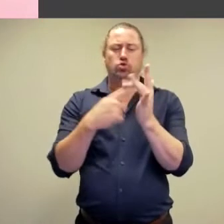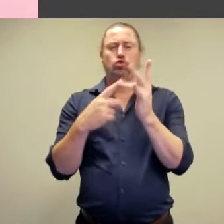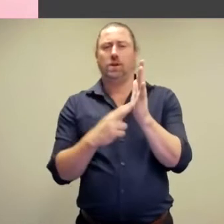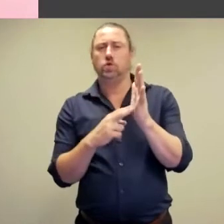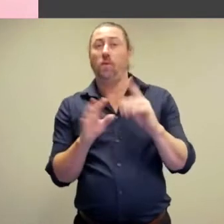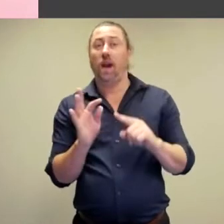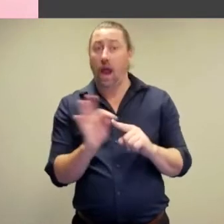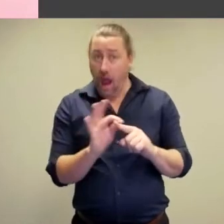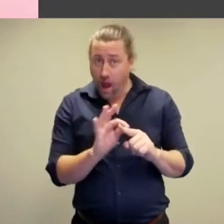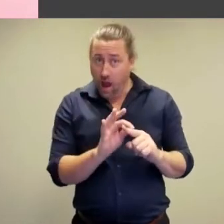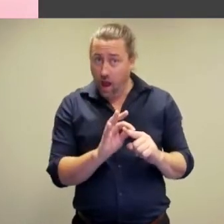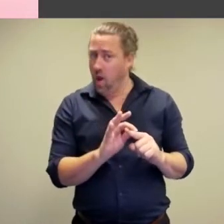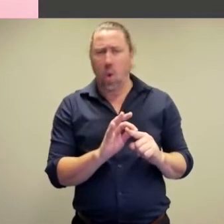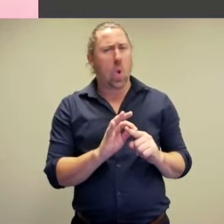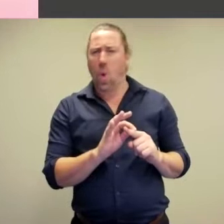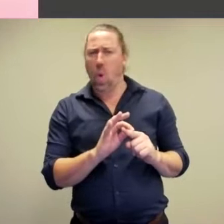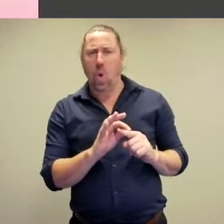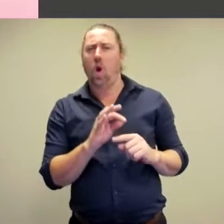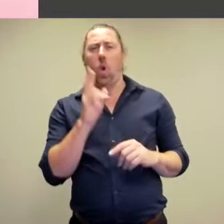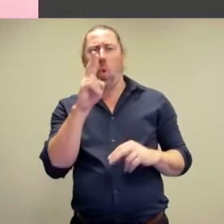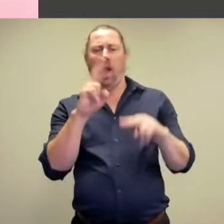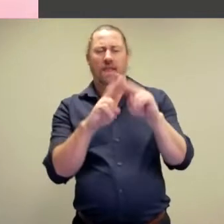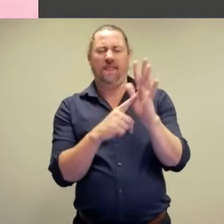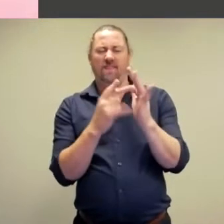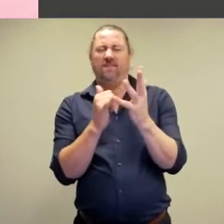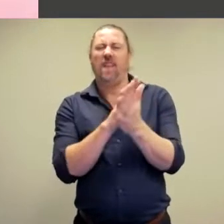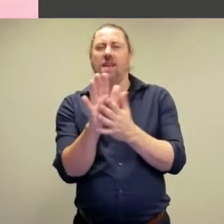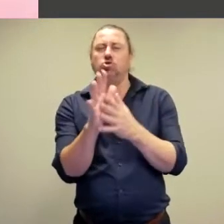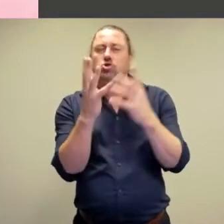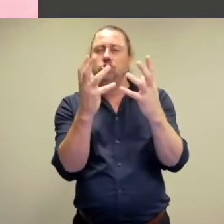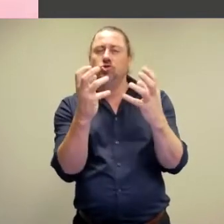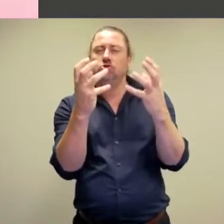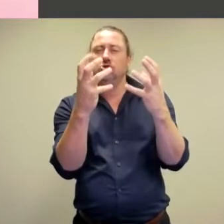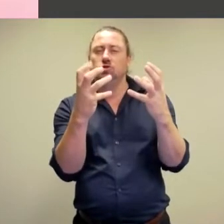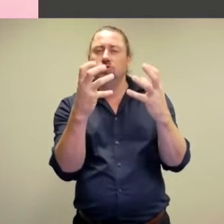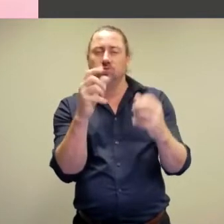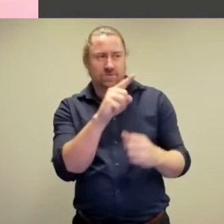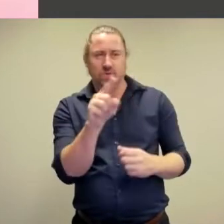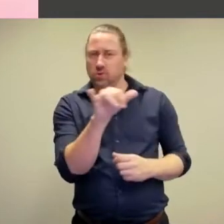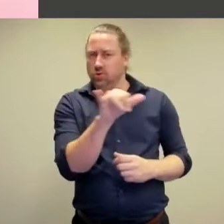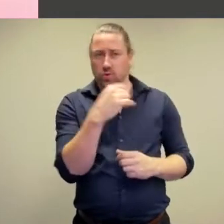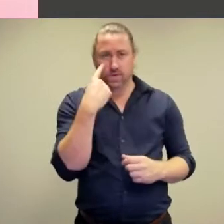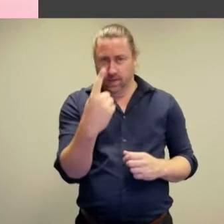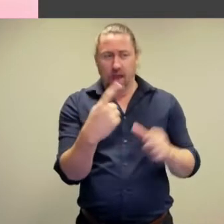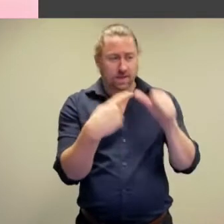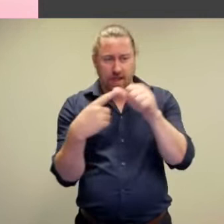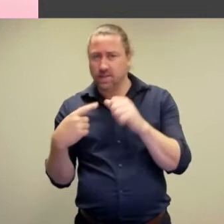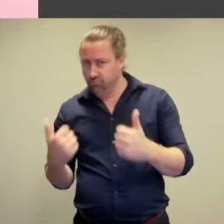Or, is it the fleshy textures? Oh wonderful to see those responses